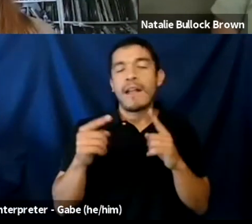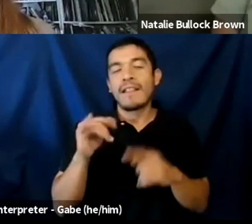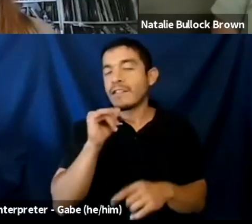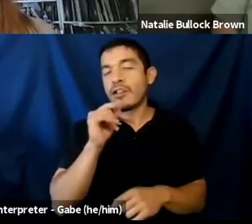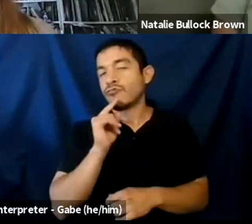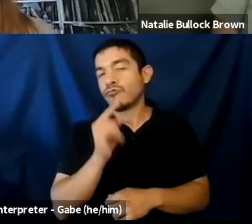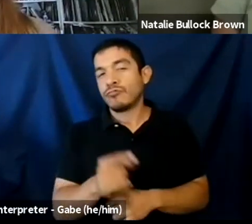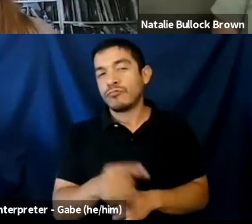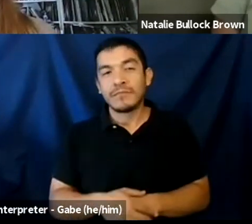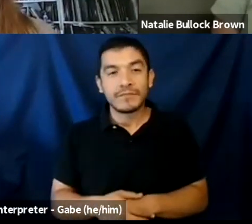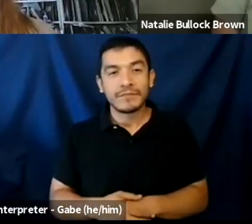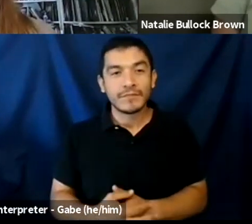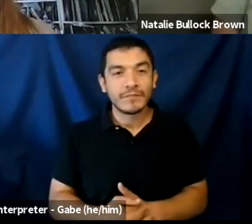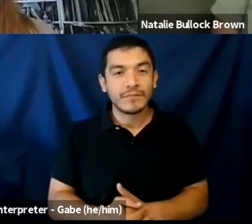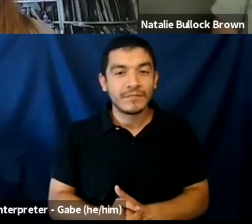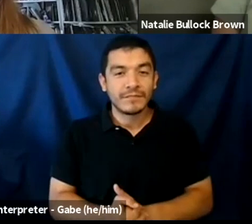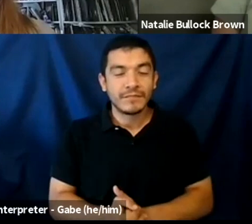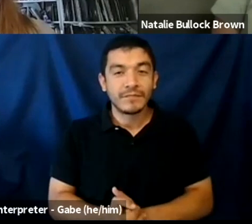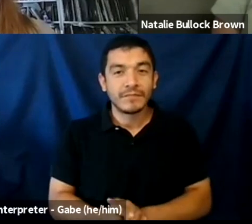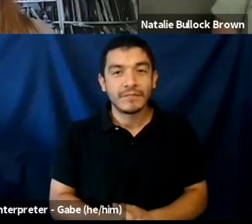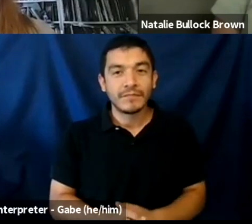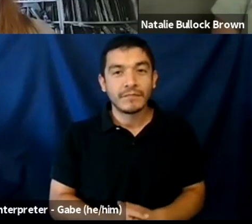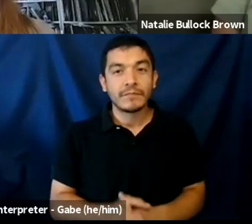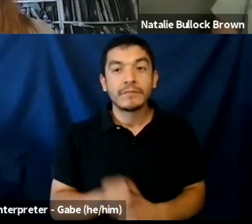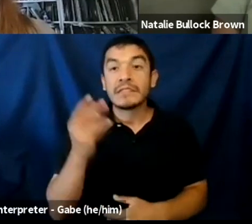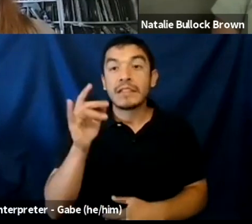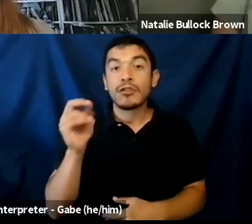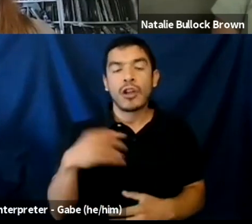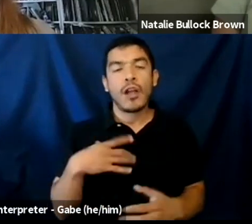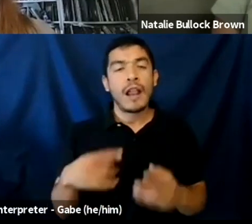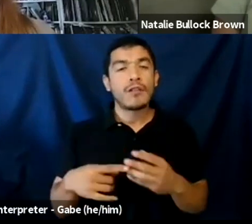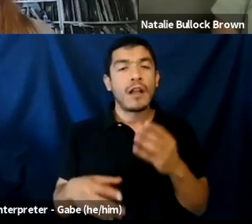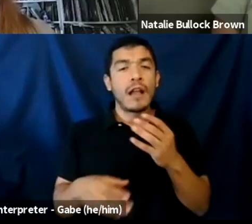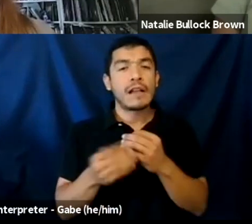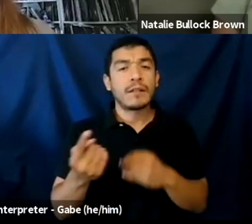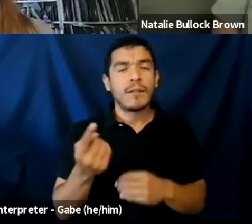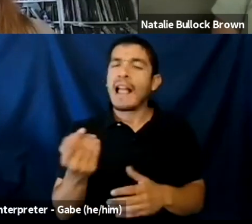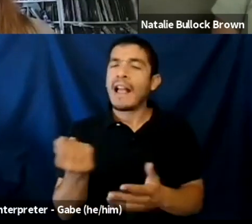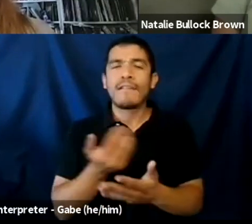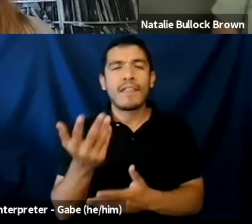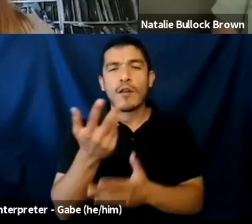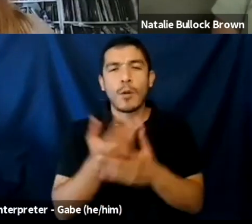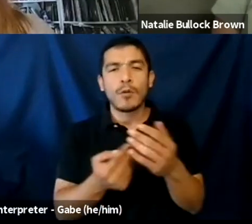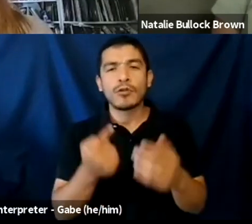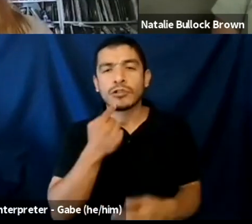Sherizaan. Can I add something? Yeah, everything you both said is so important.